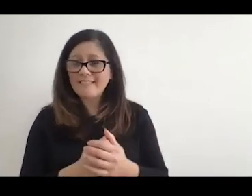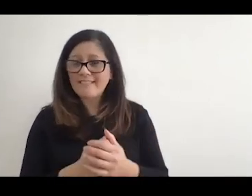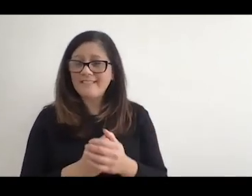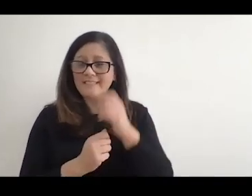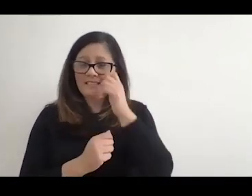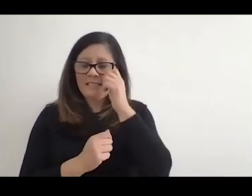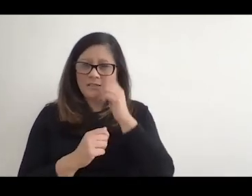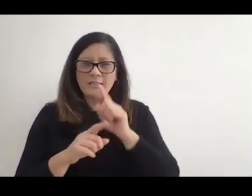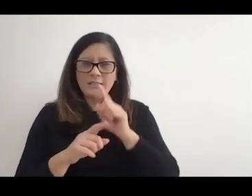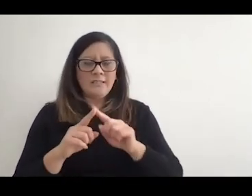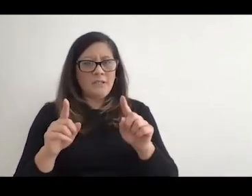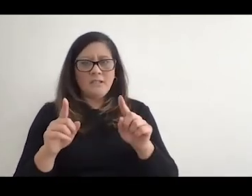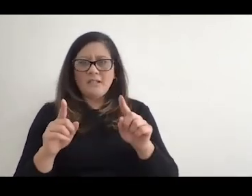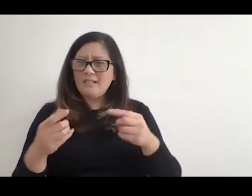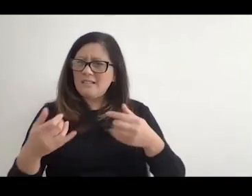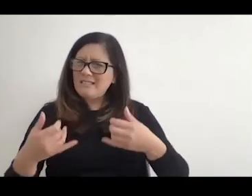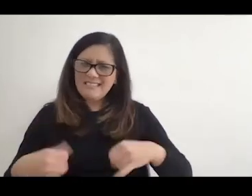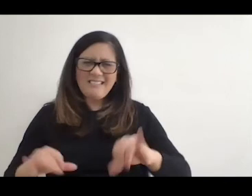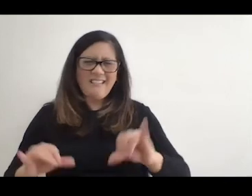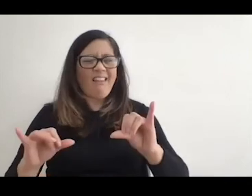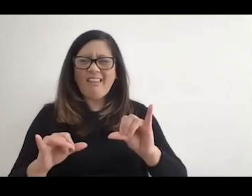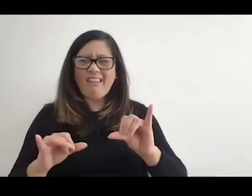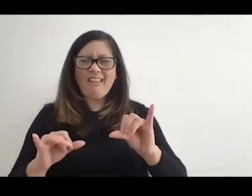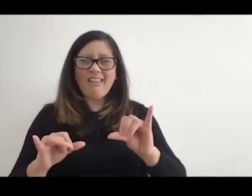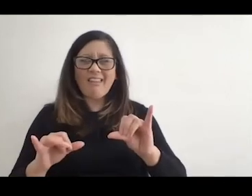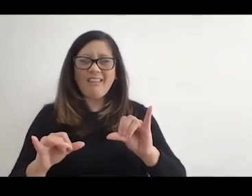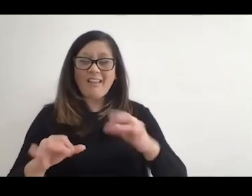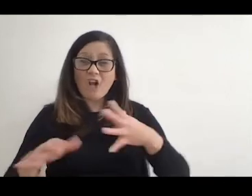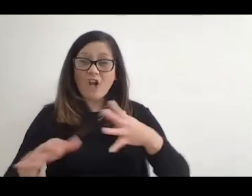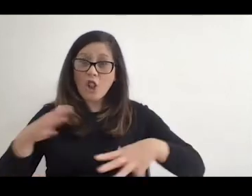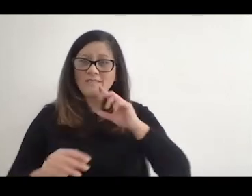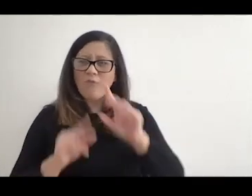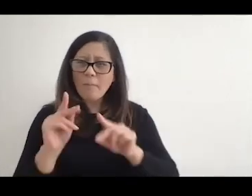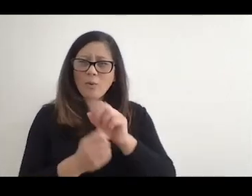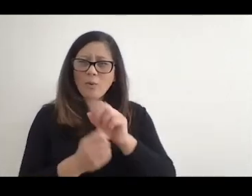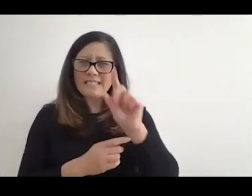And we are still. New to market. When people are designing,